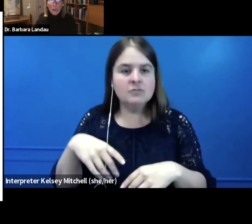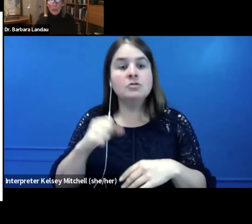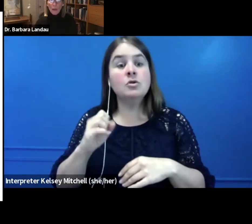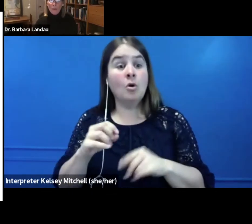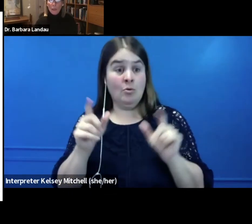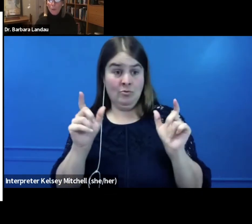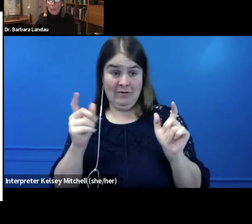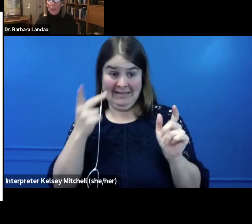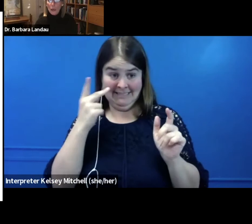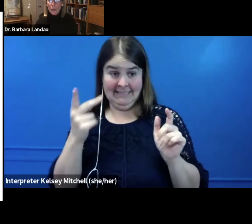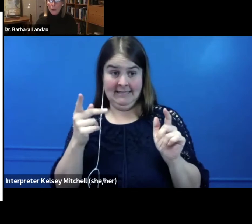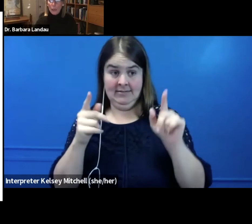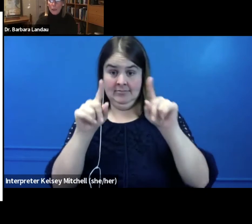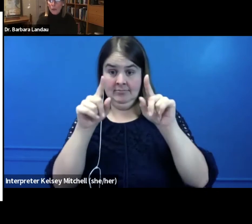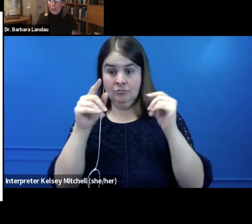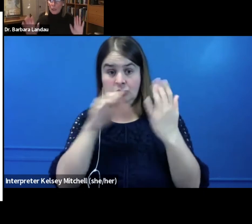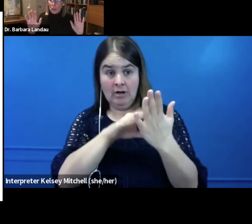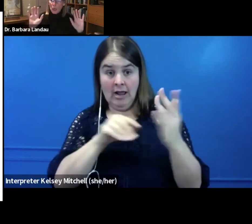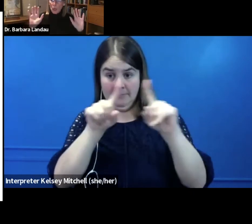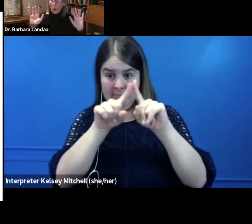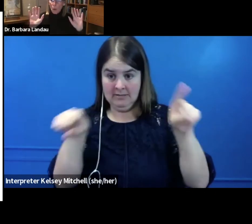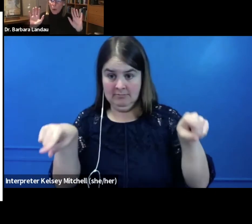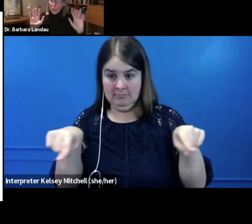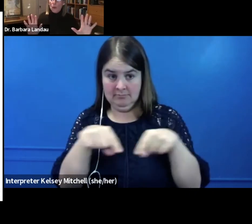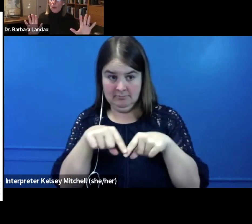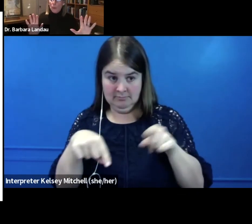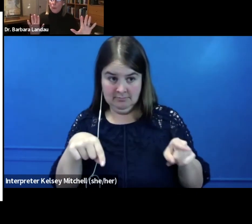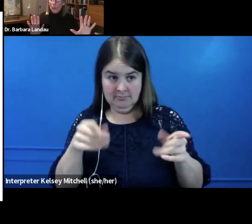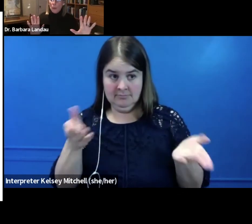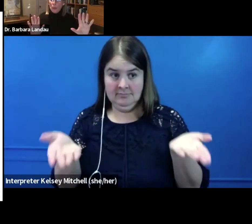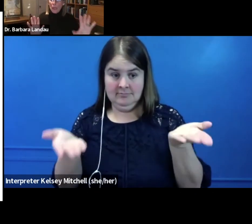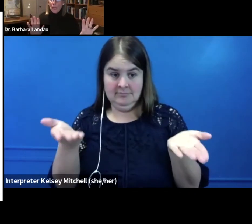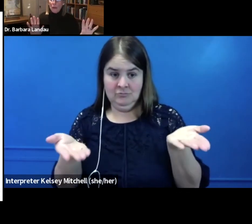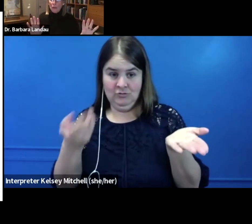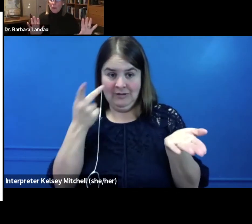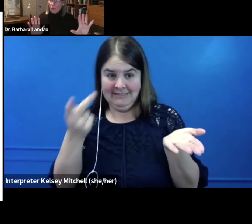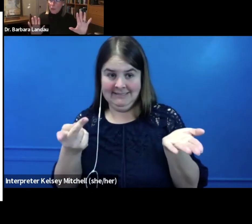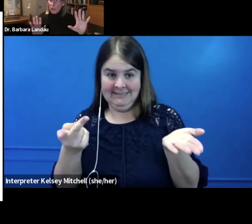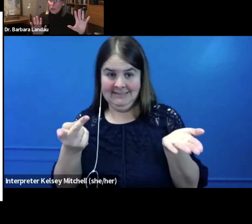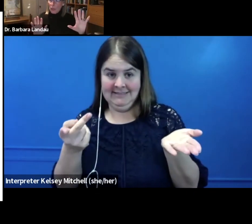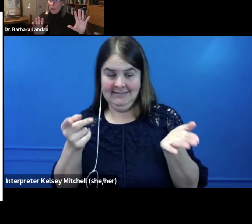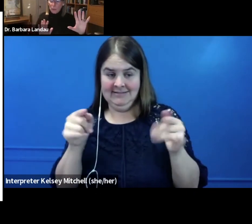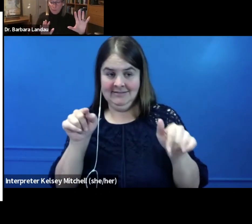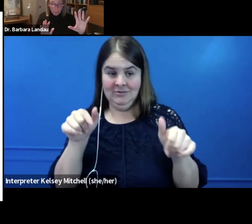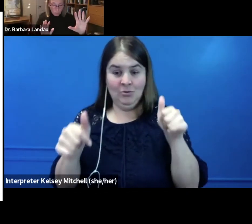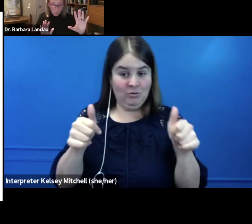the left and one set on the right and you can guess which group